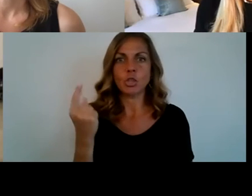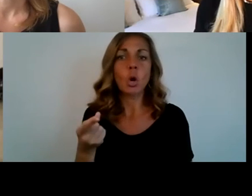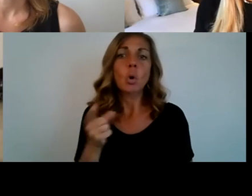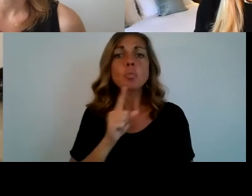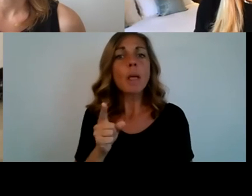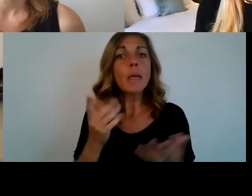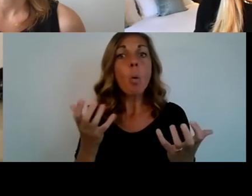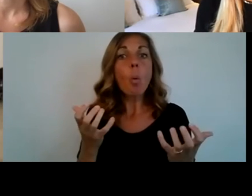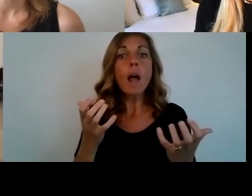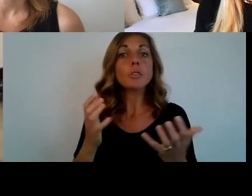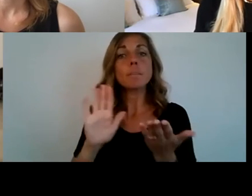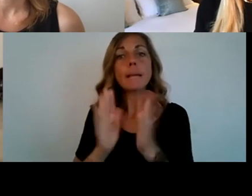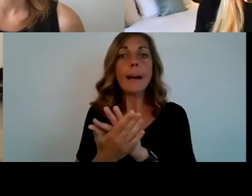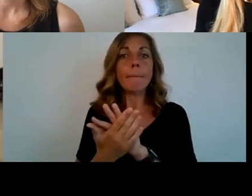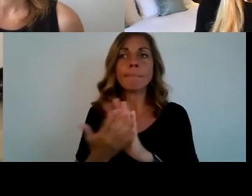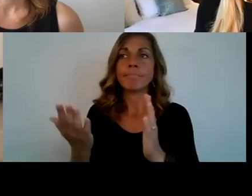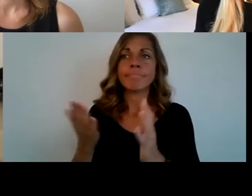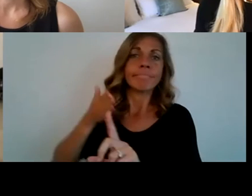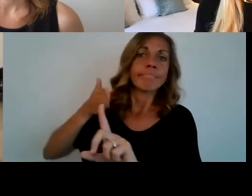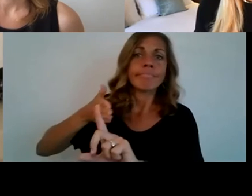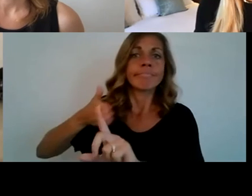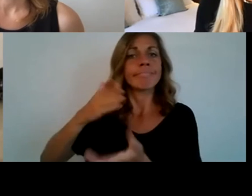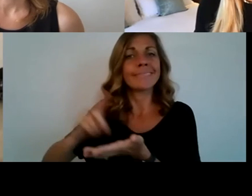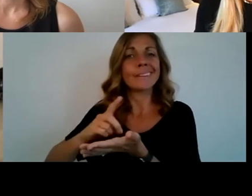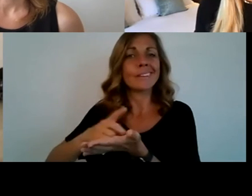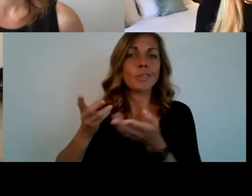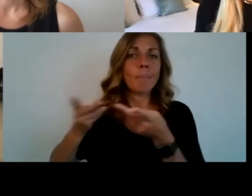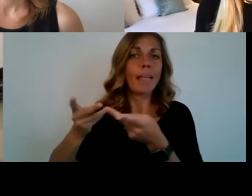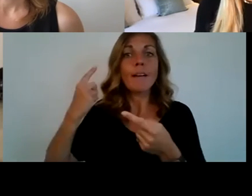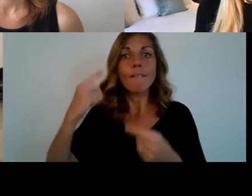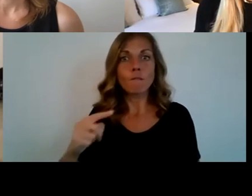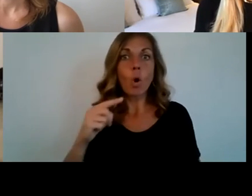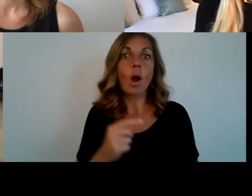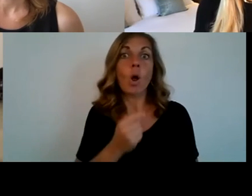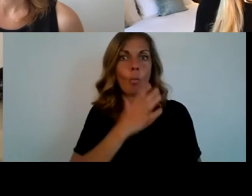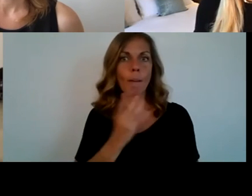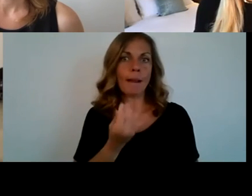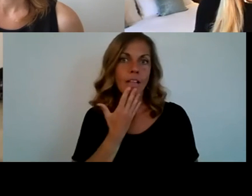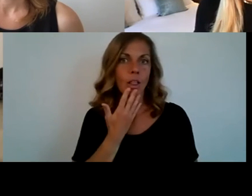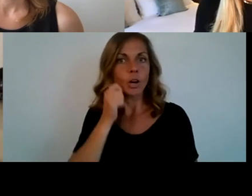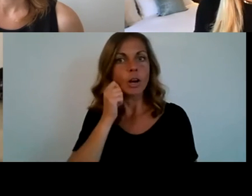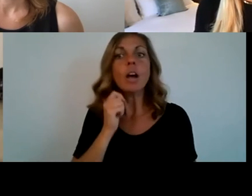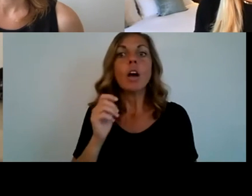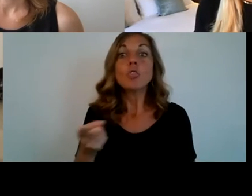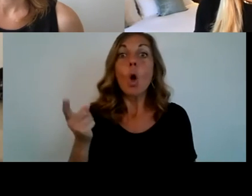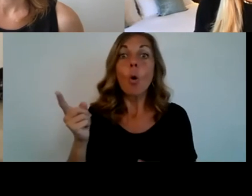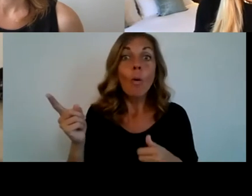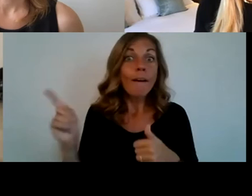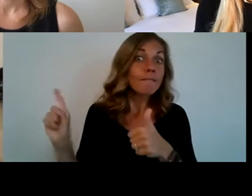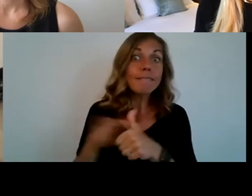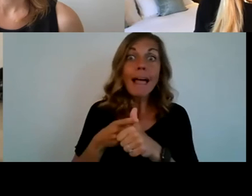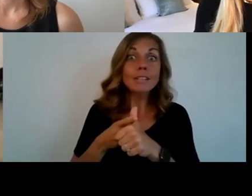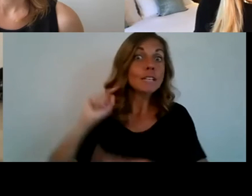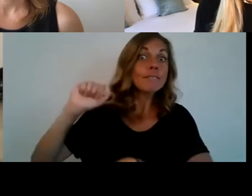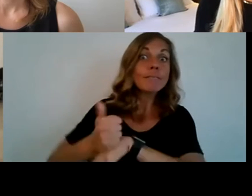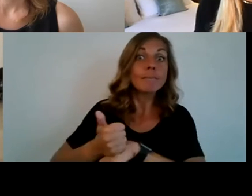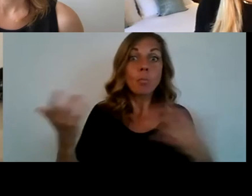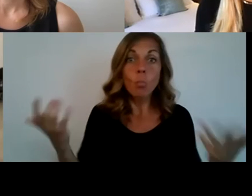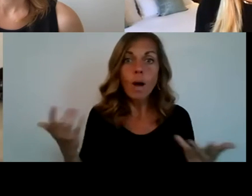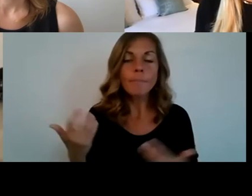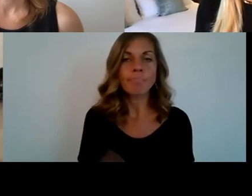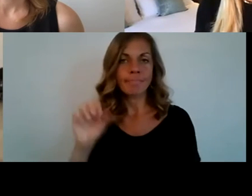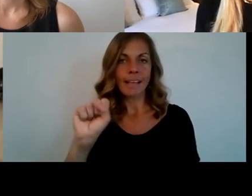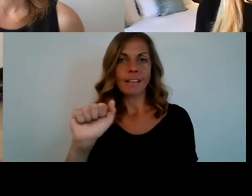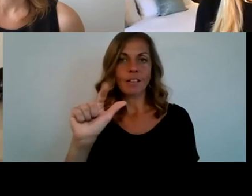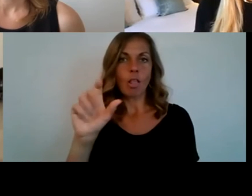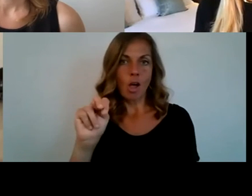for women of color. And her flagship launch is a salon in San Francisco. She's not only